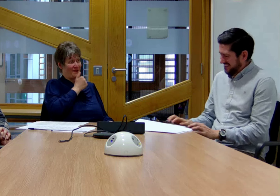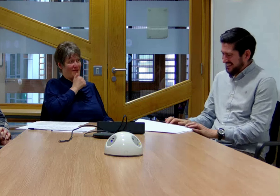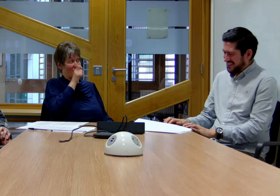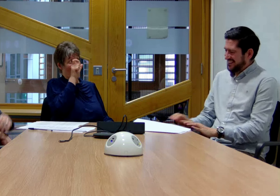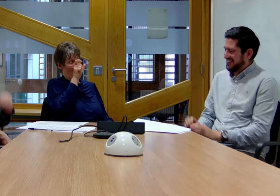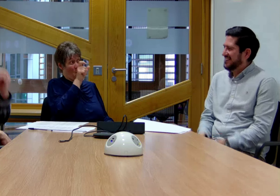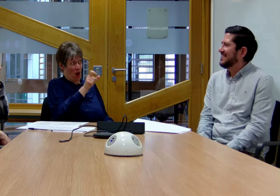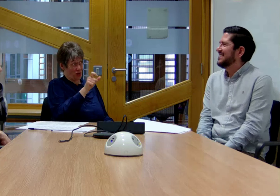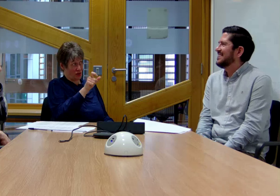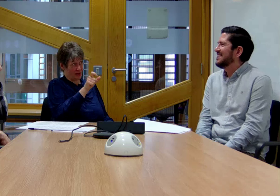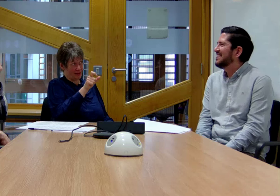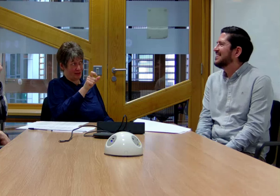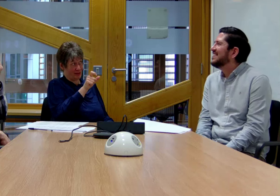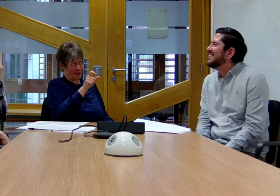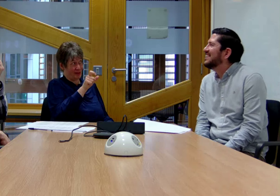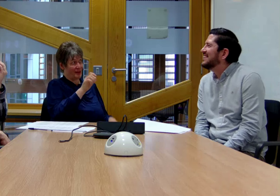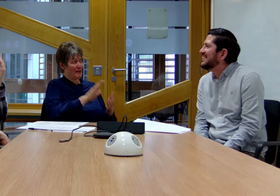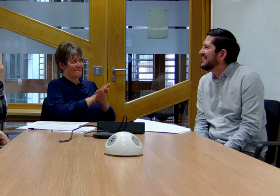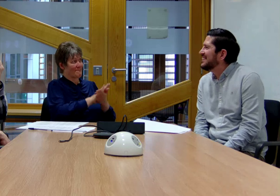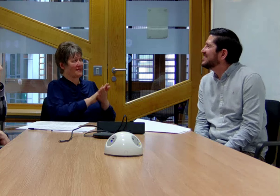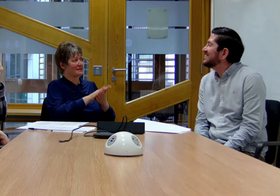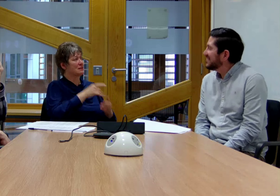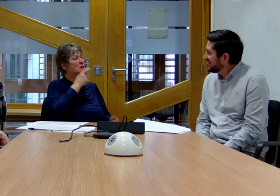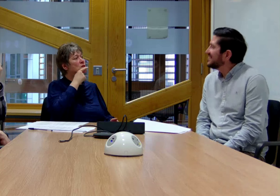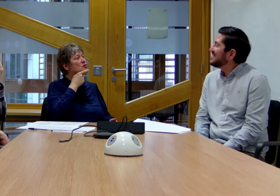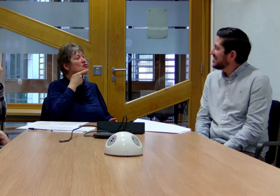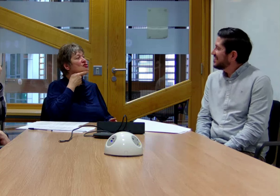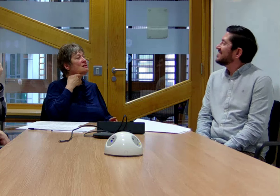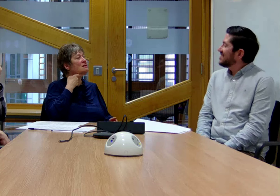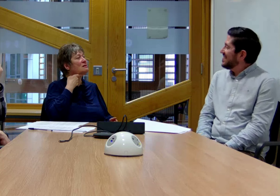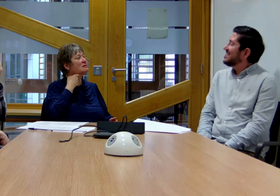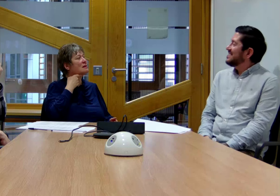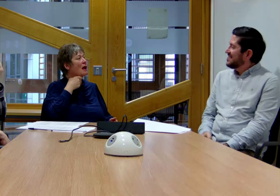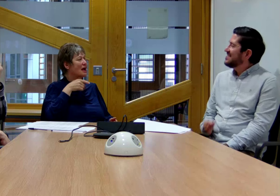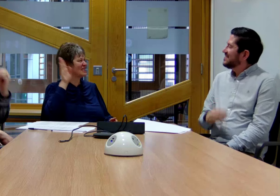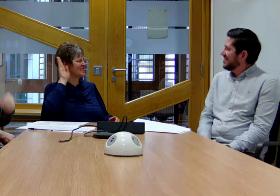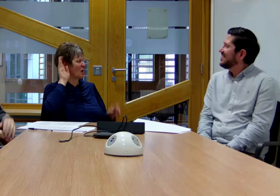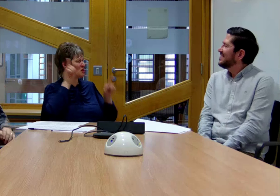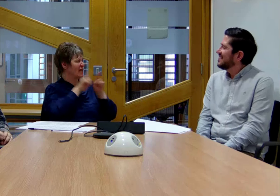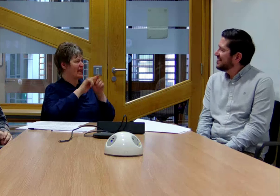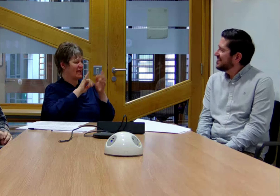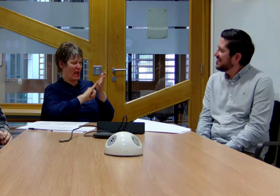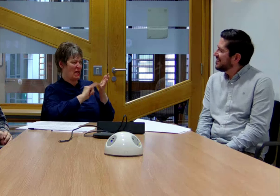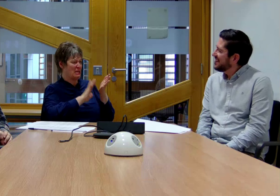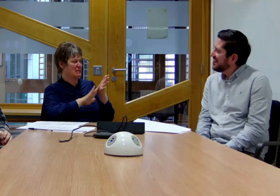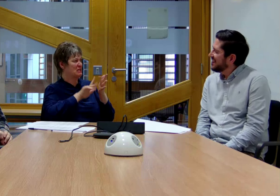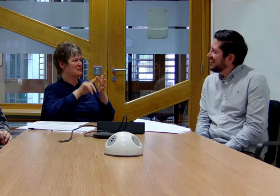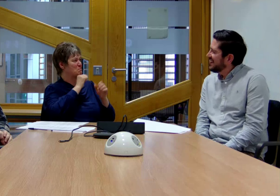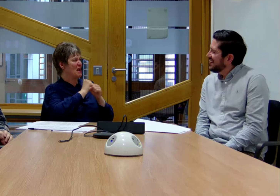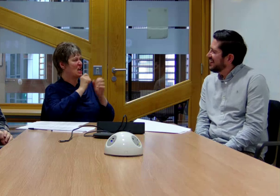Alasdair: Oh, I do. I think my favourite word for the sound is the word for chin, which is smiogaid.